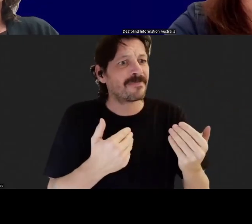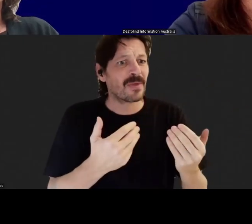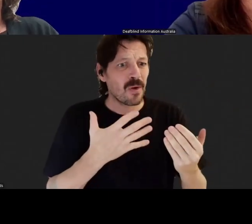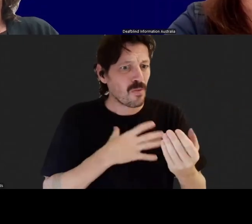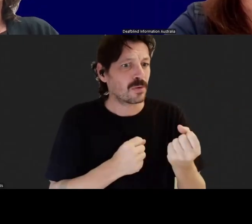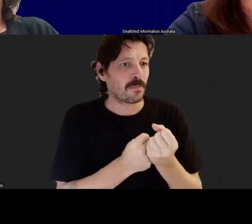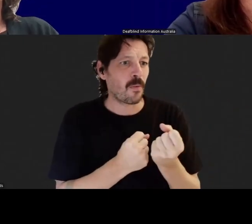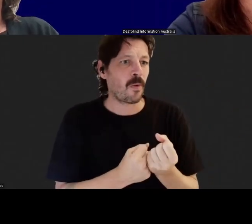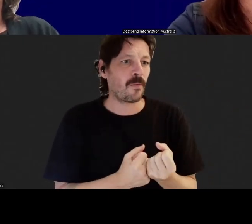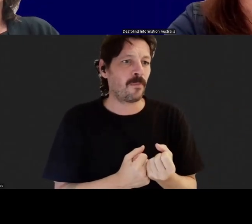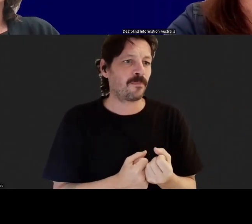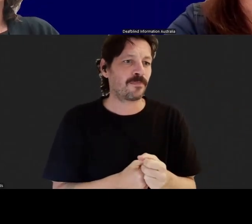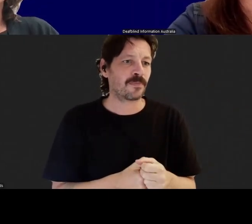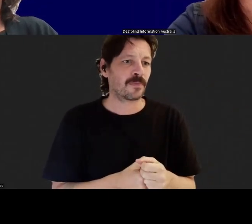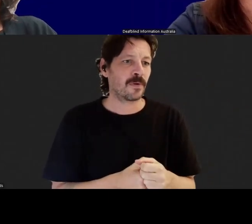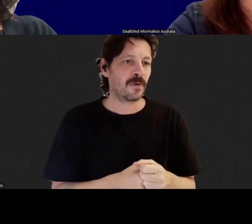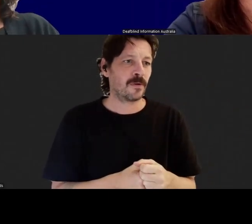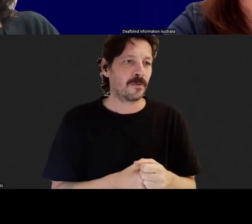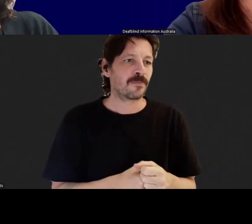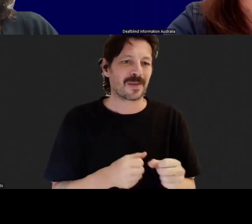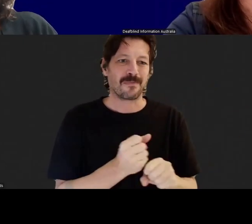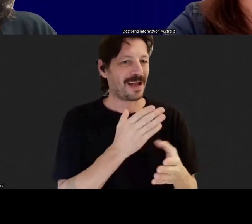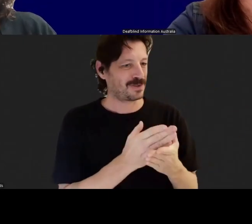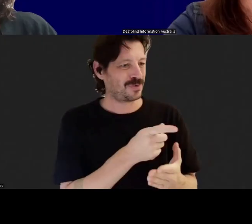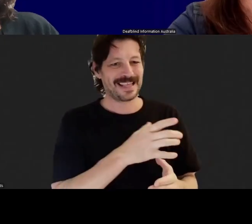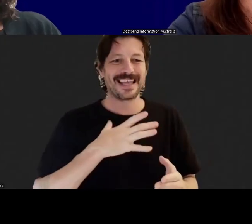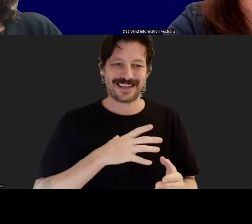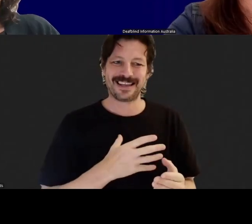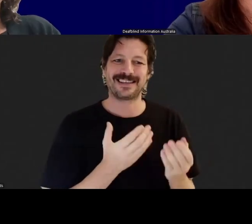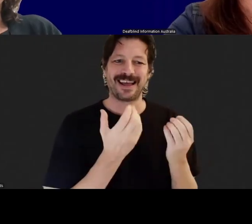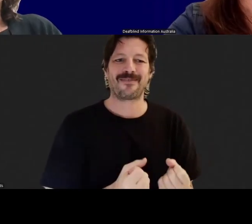have the needs met.